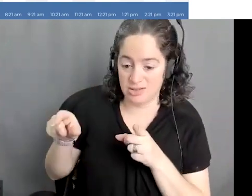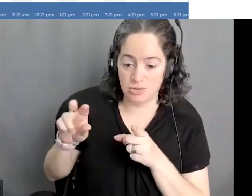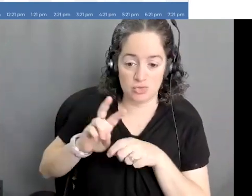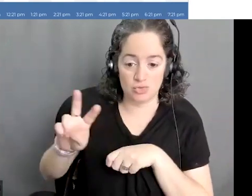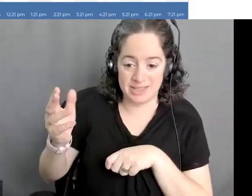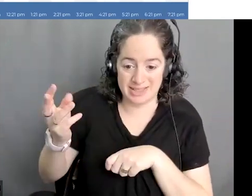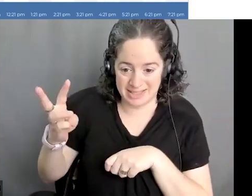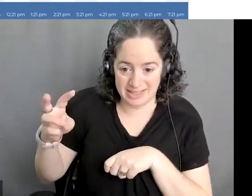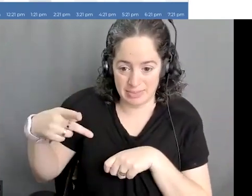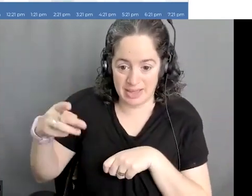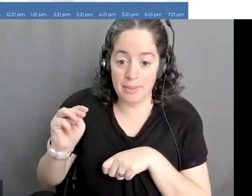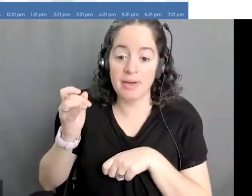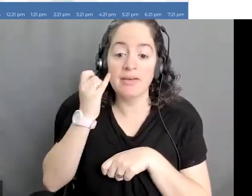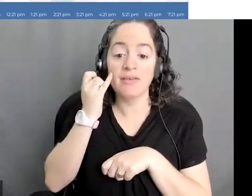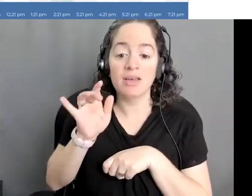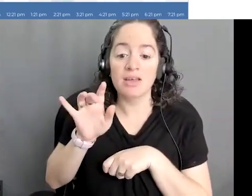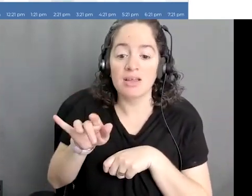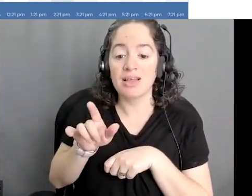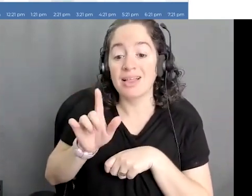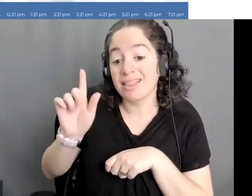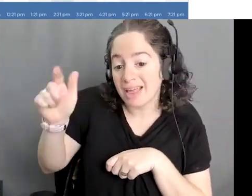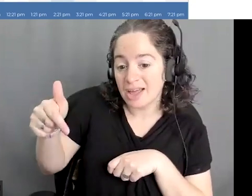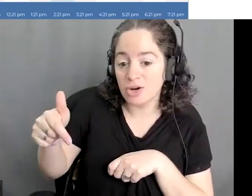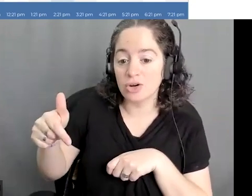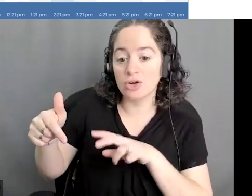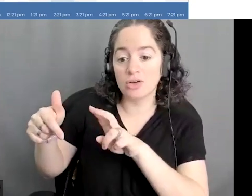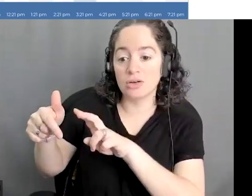If I click later, 2:16 is still visible.